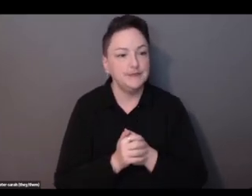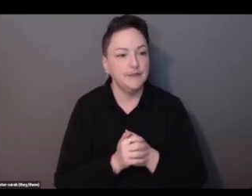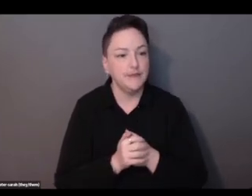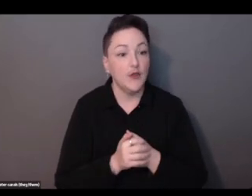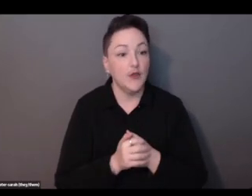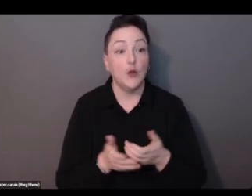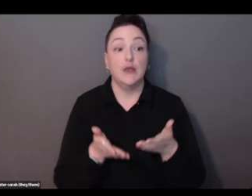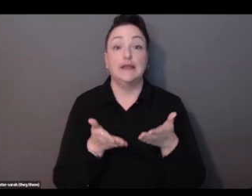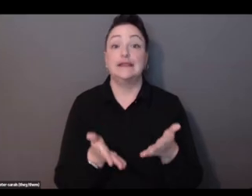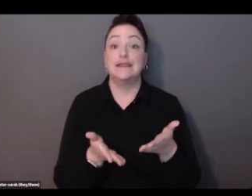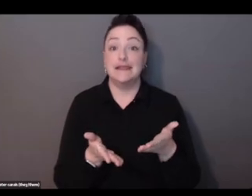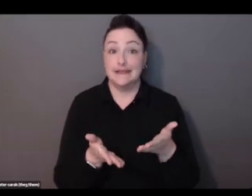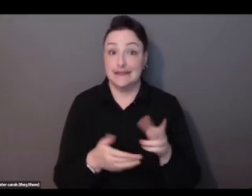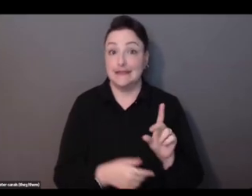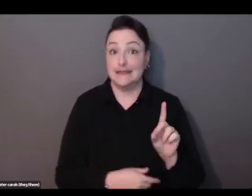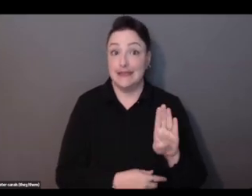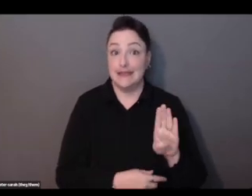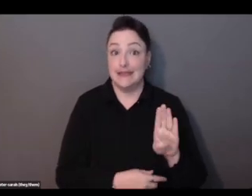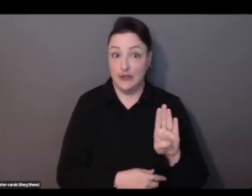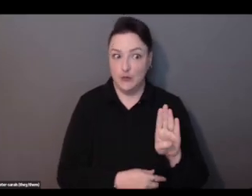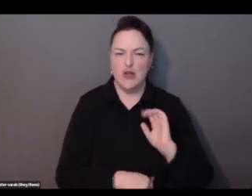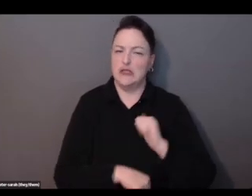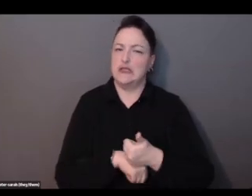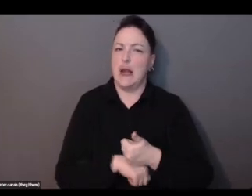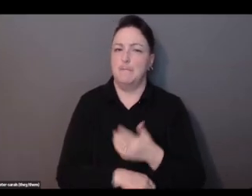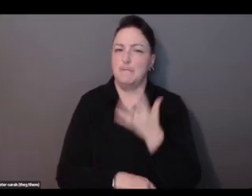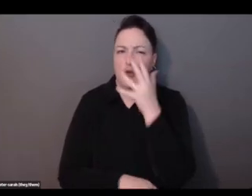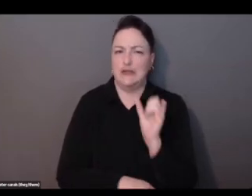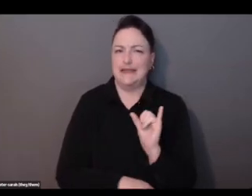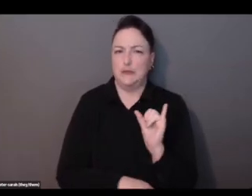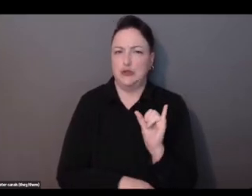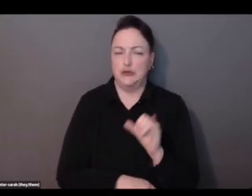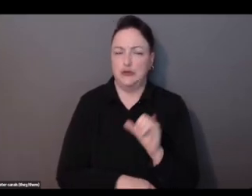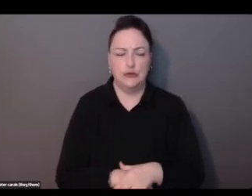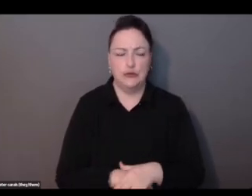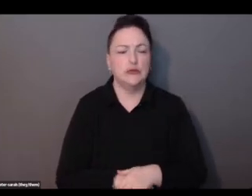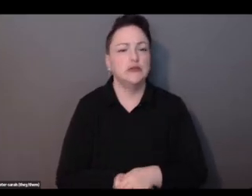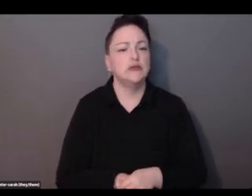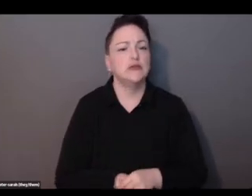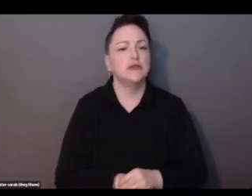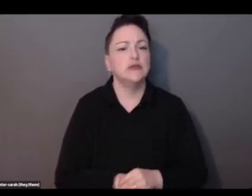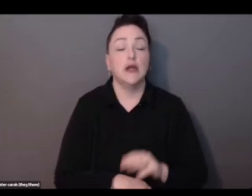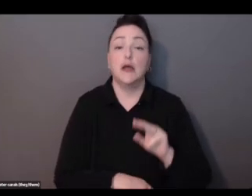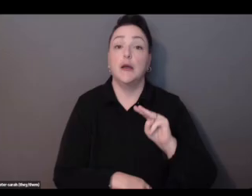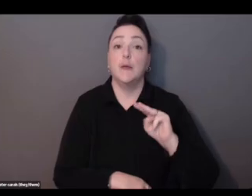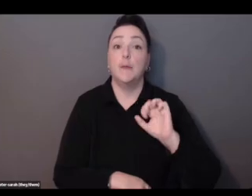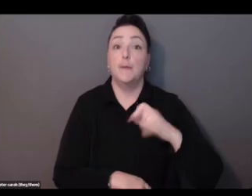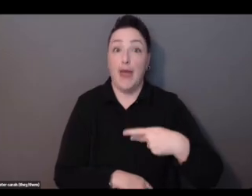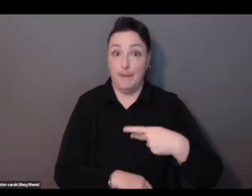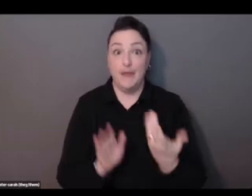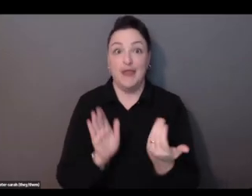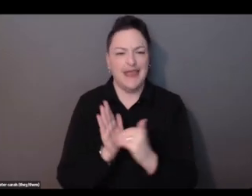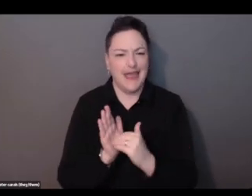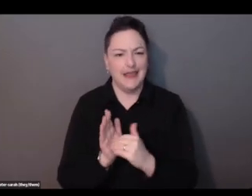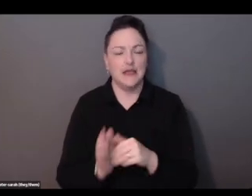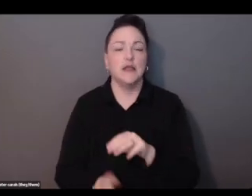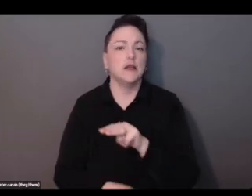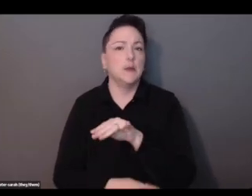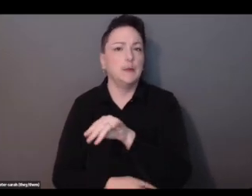up very similarly to the previous one. You may notice here in the map, again, here that Mississippi and Alabama are excluded,